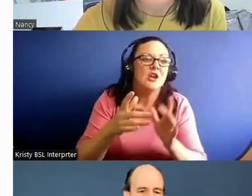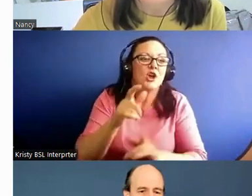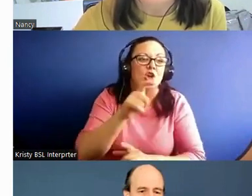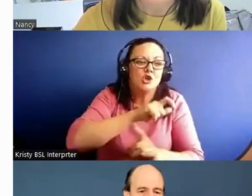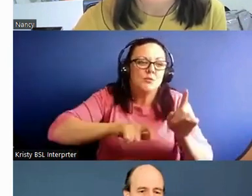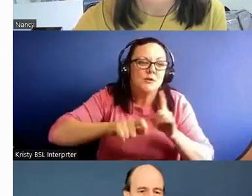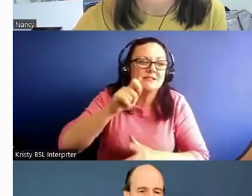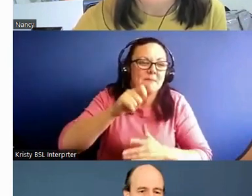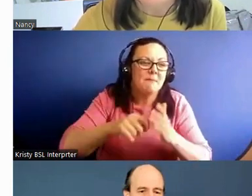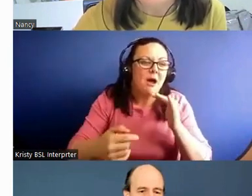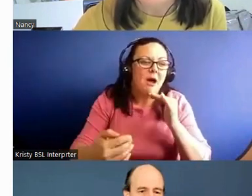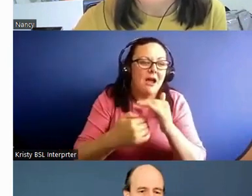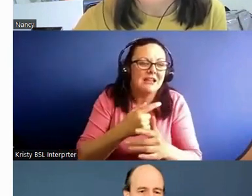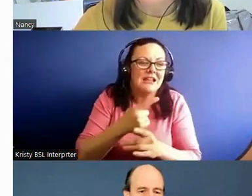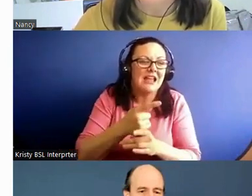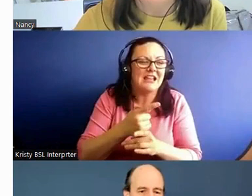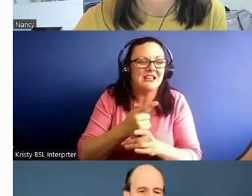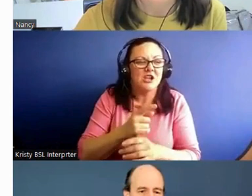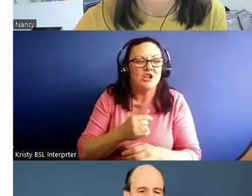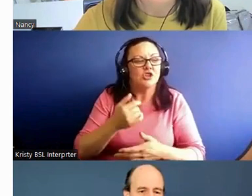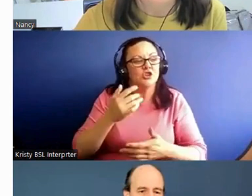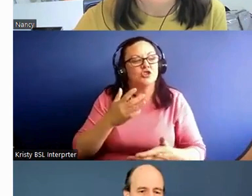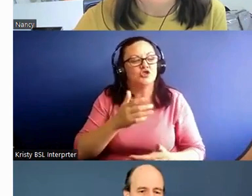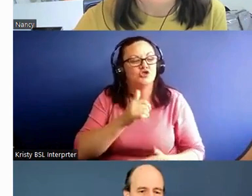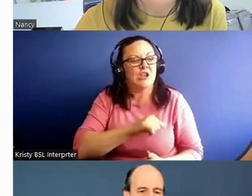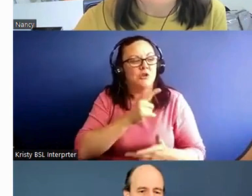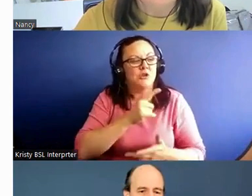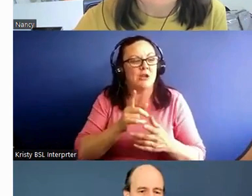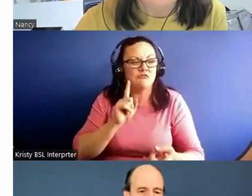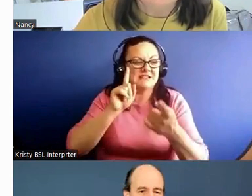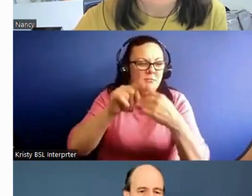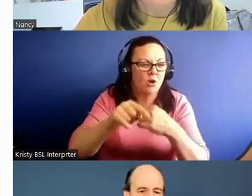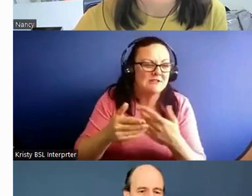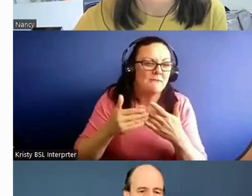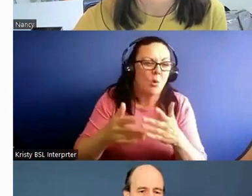General responsiveness. More sustainability. A sense of place and agency.